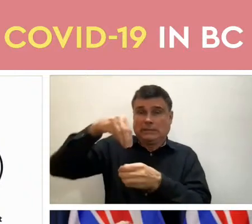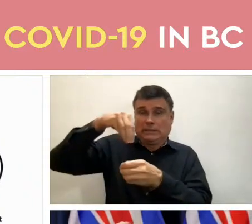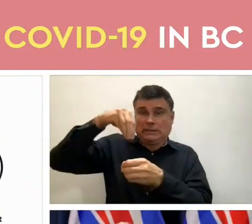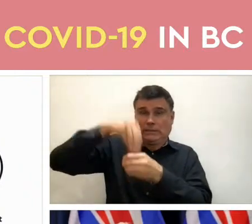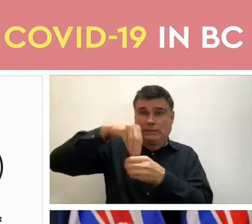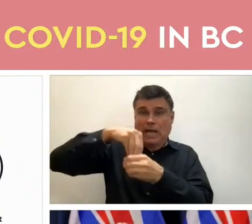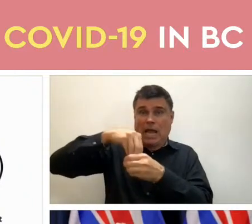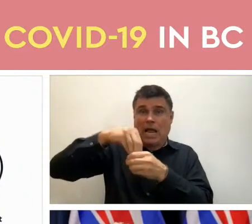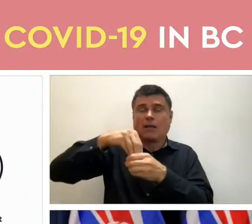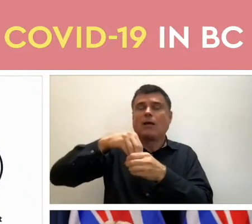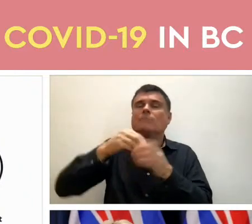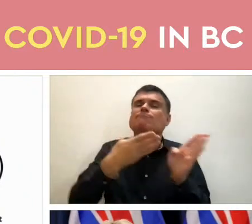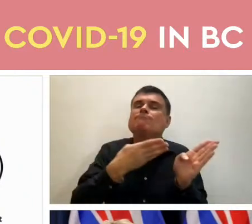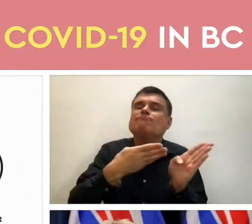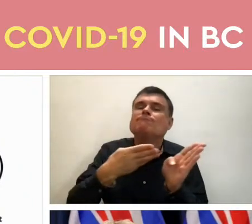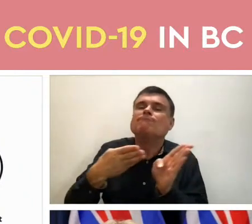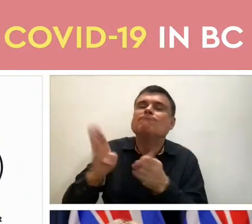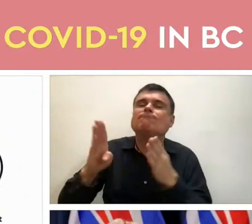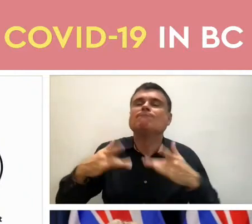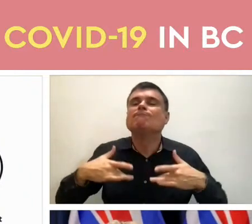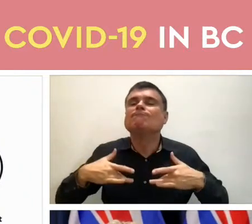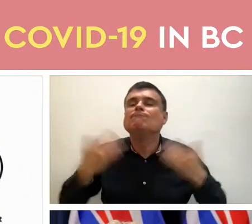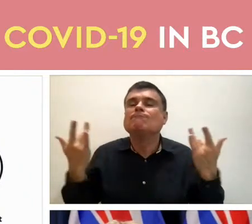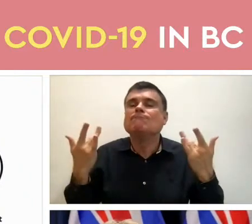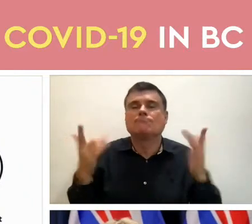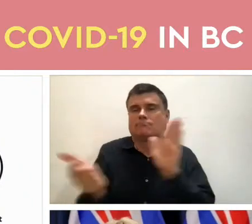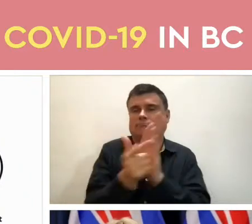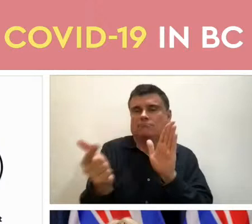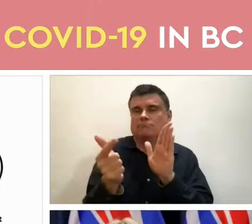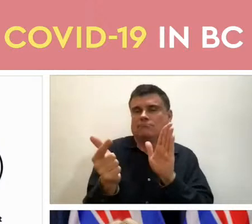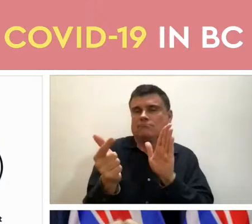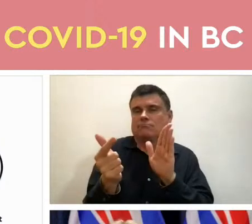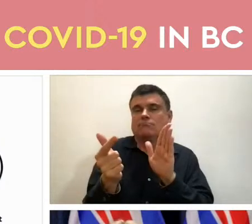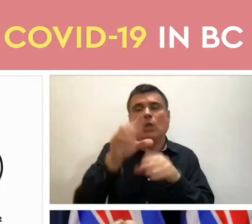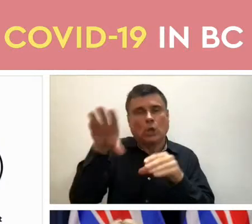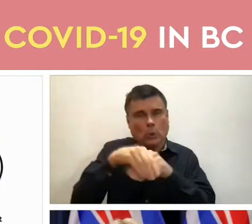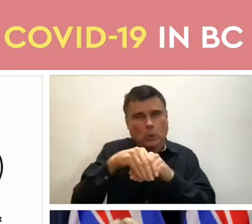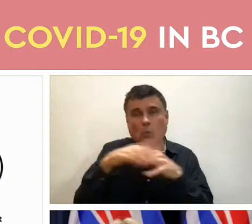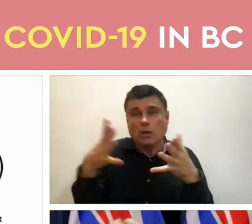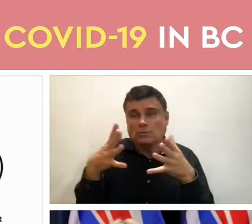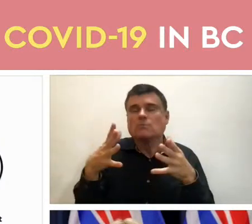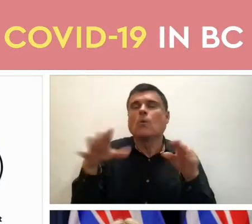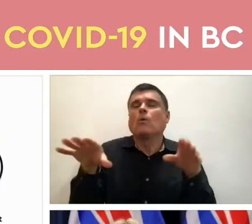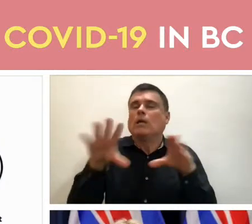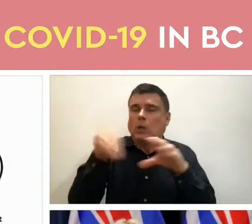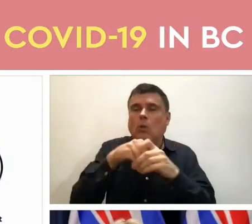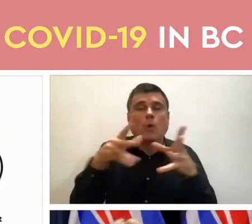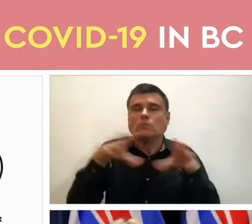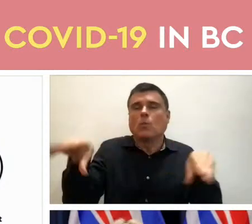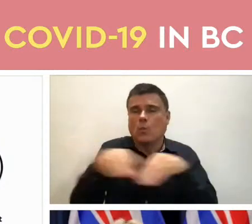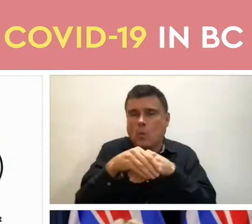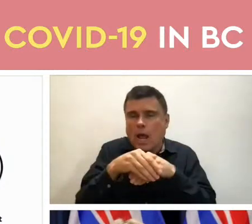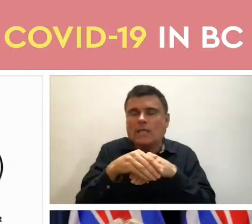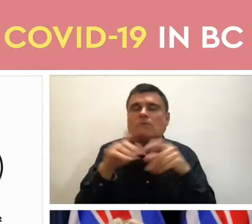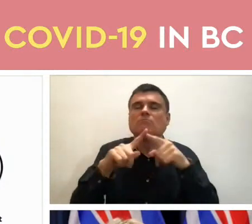so that is weddings-- wedding